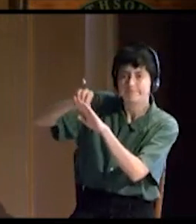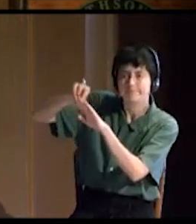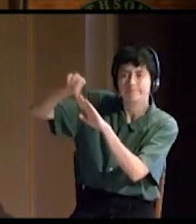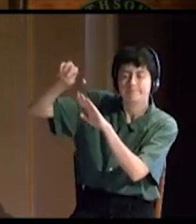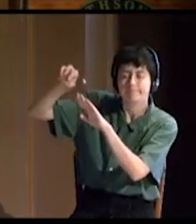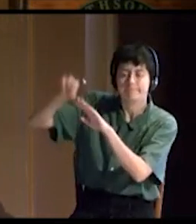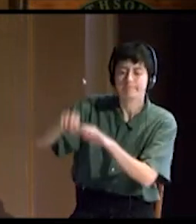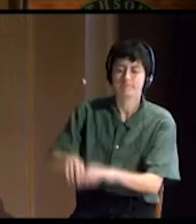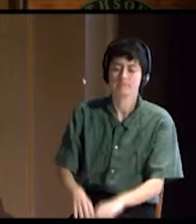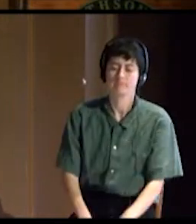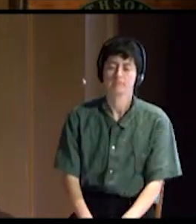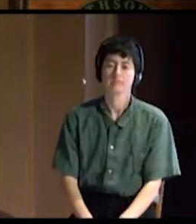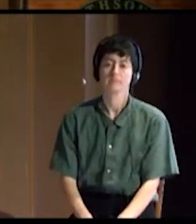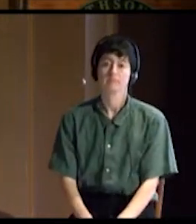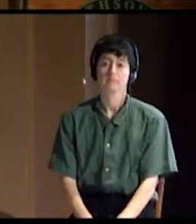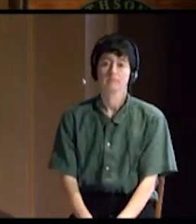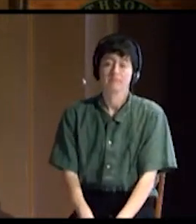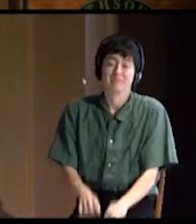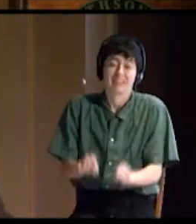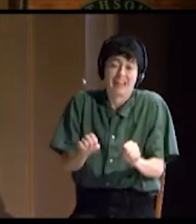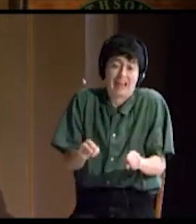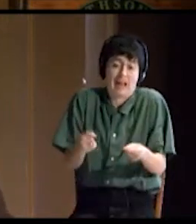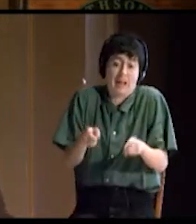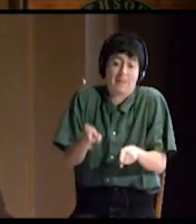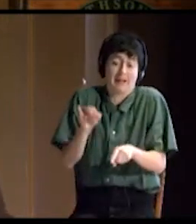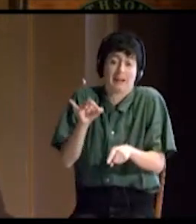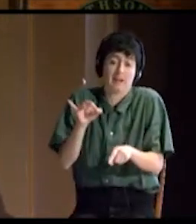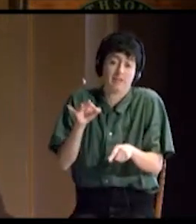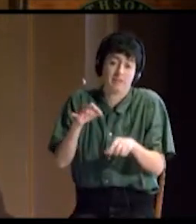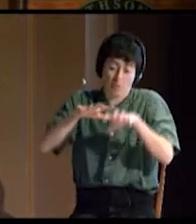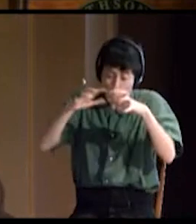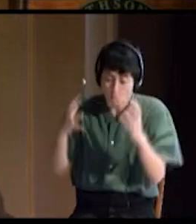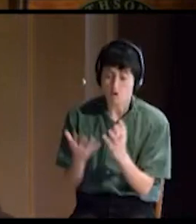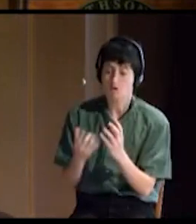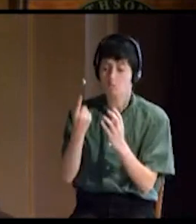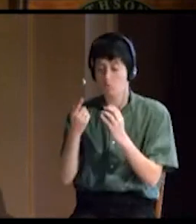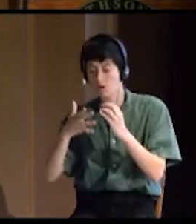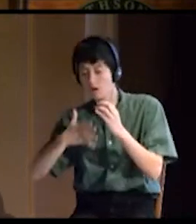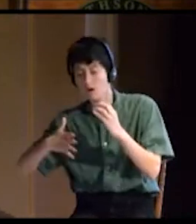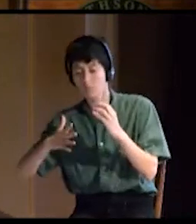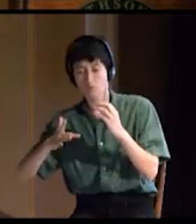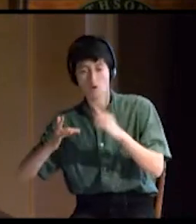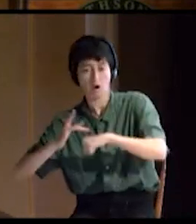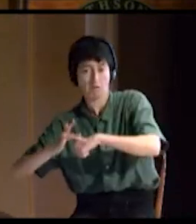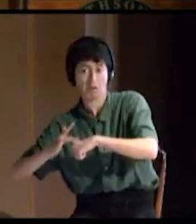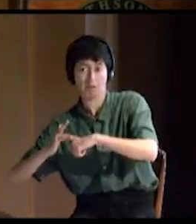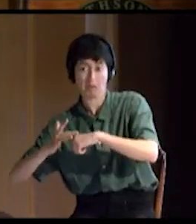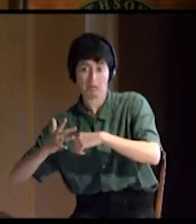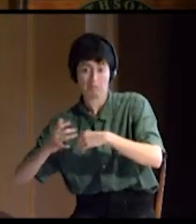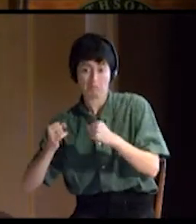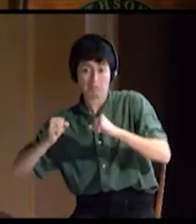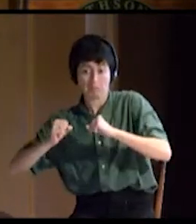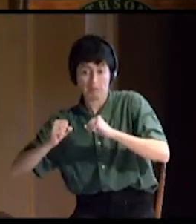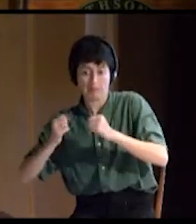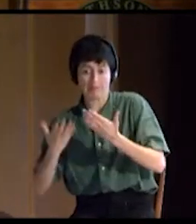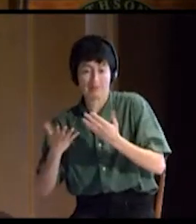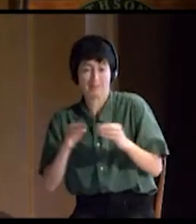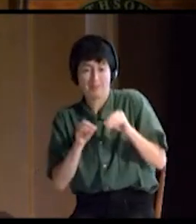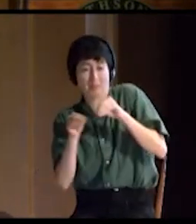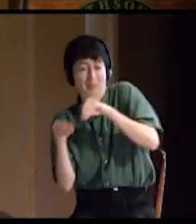of the world to another where there's more available niche space or suitable habitat. Another option is for lineages to remain in place,